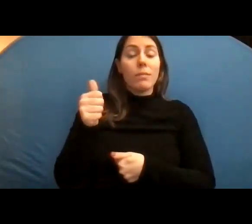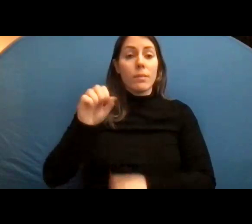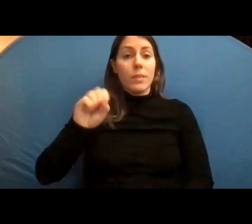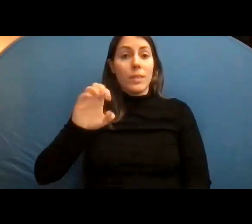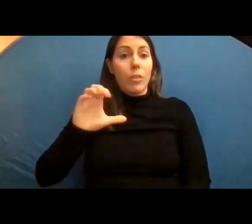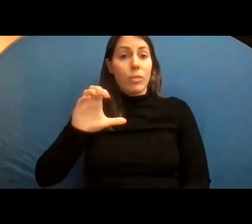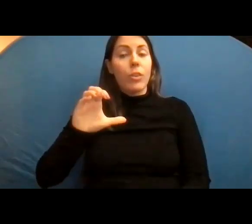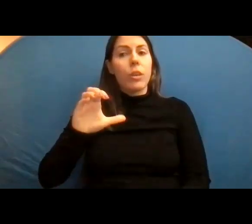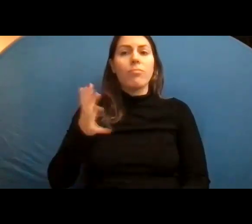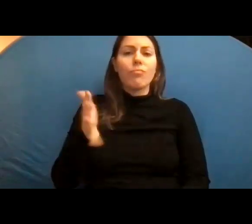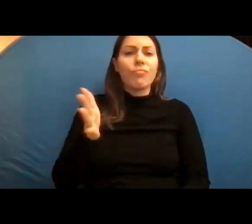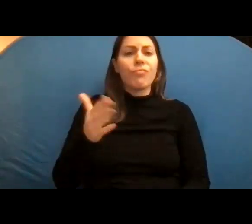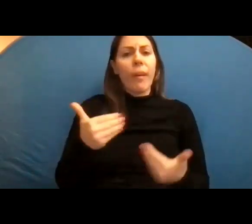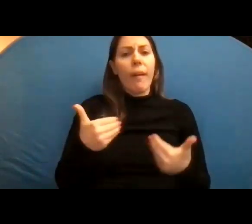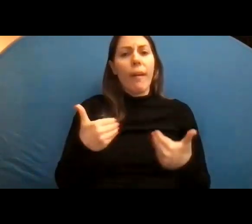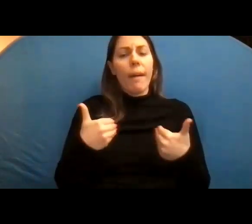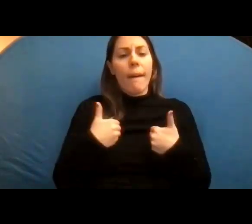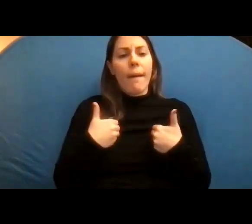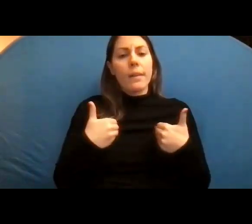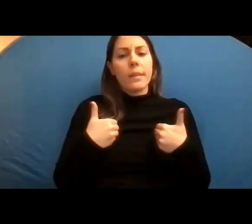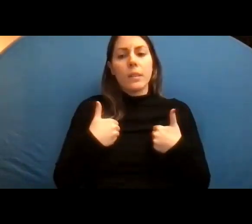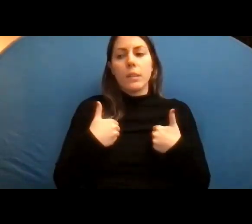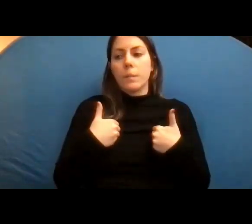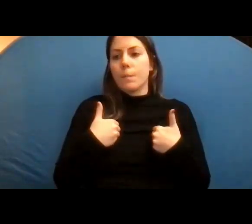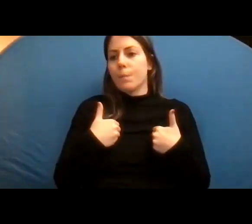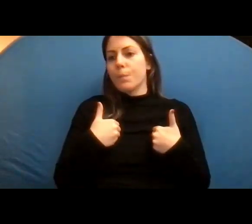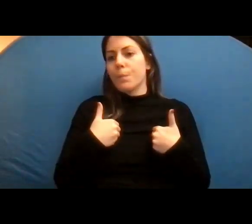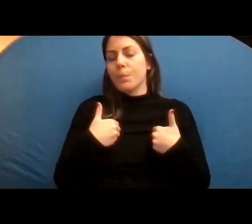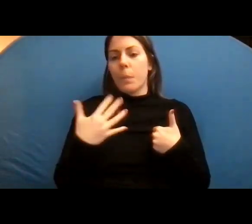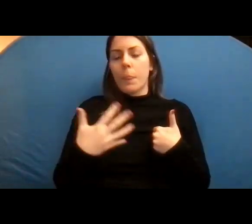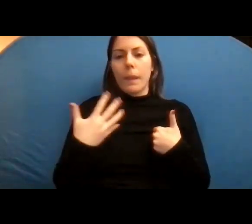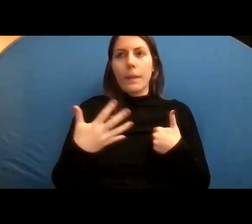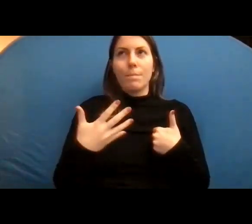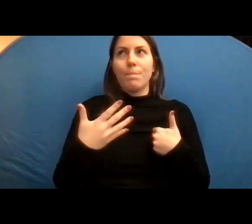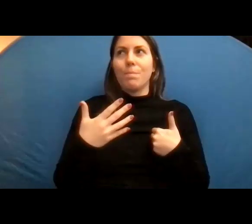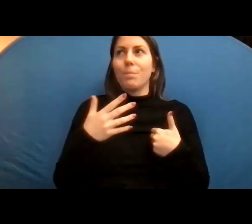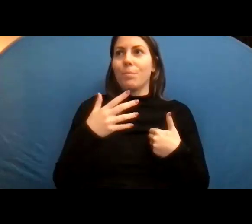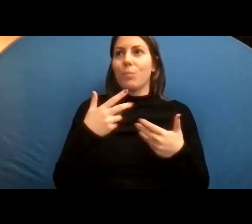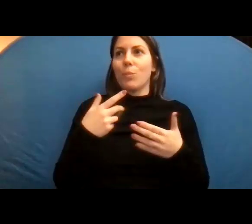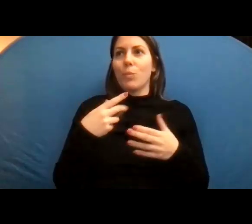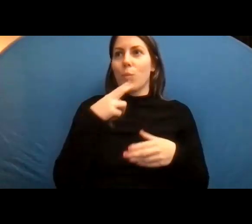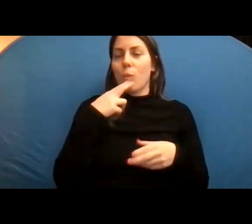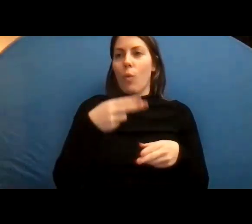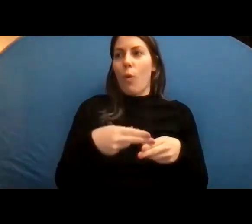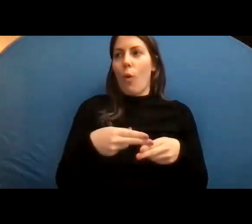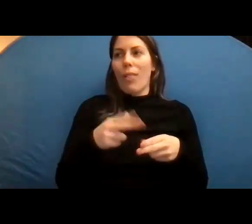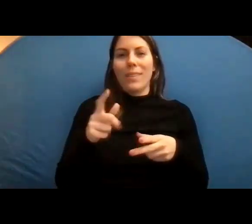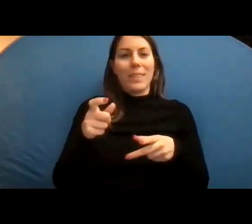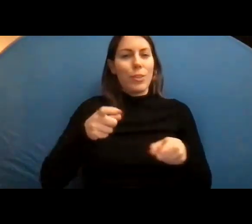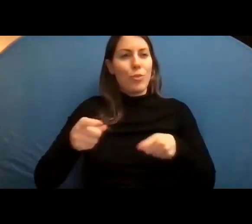Office of the Executive Secretary basically kind of has I don't want to say